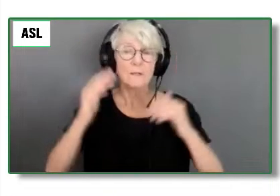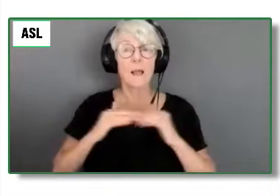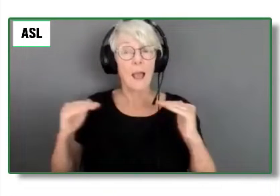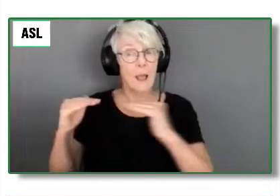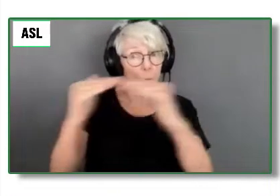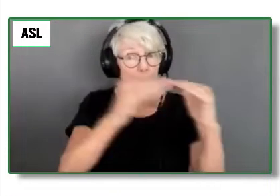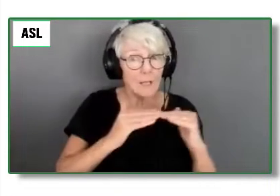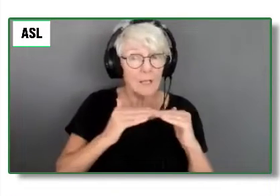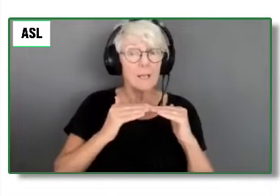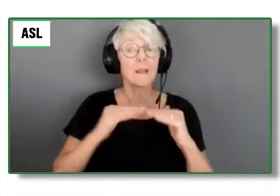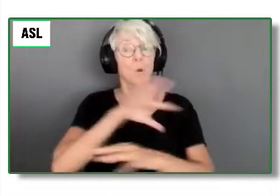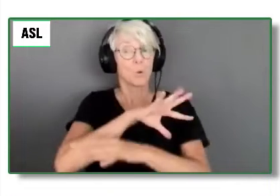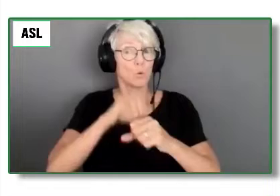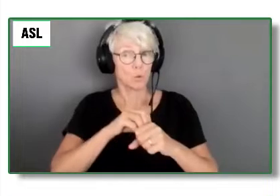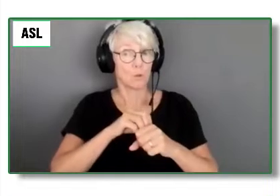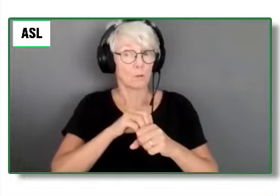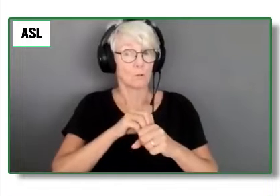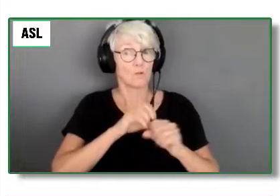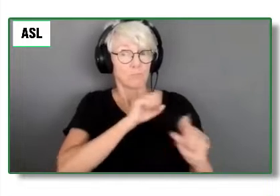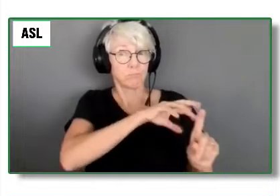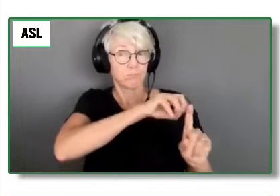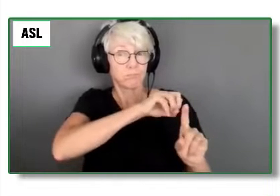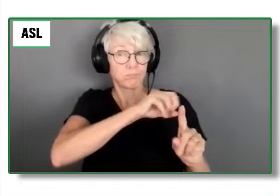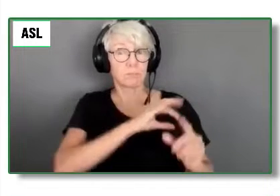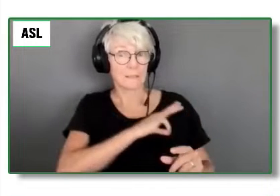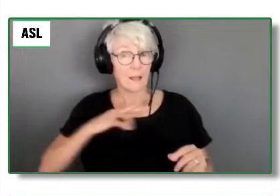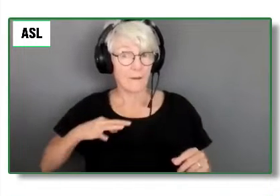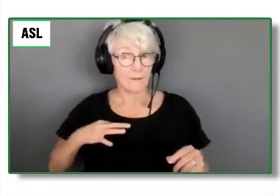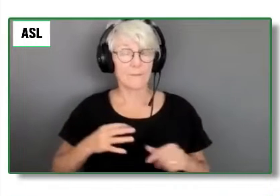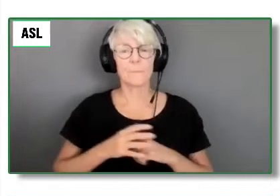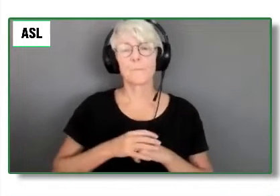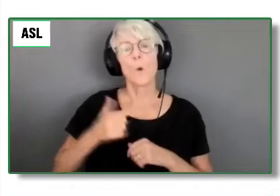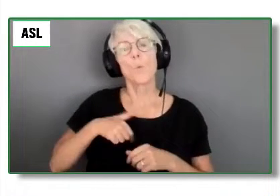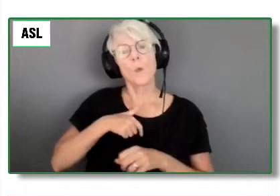We work with our partners to create visitor center